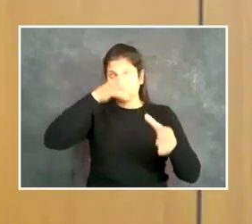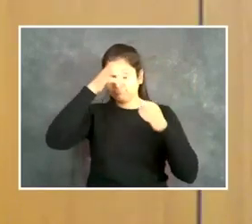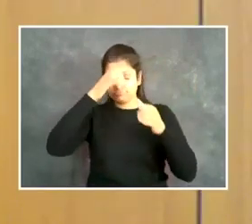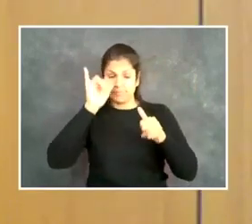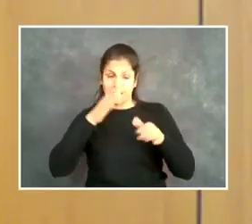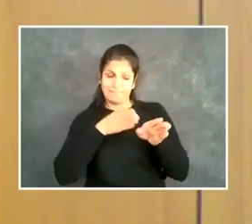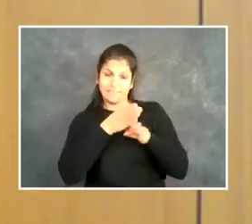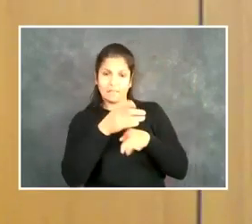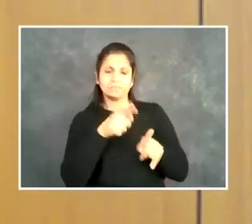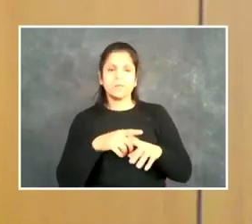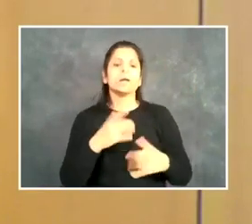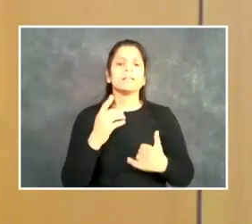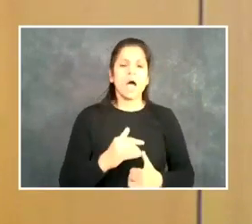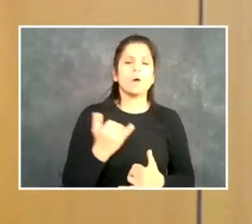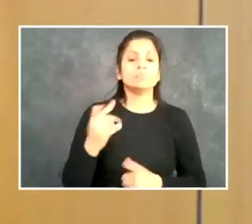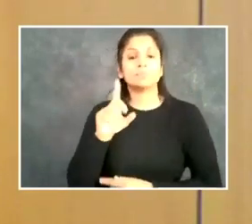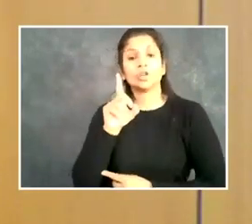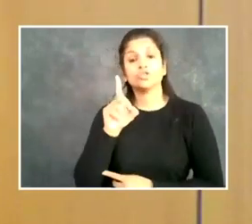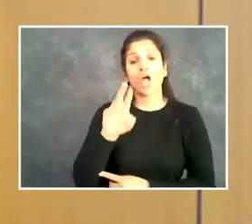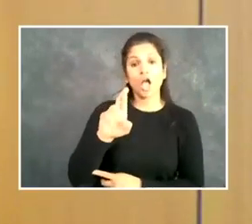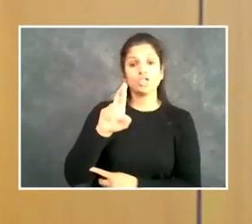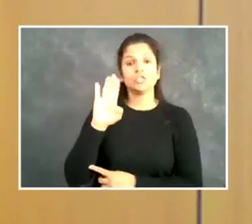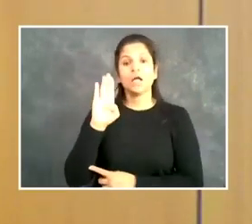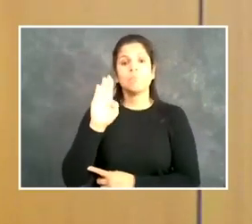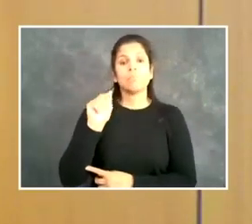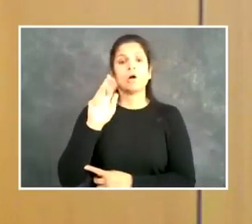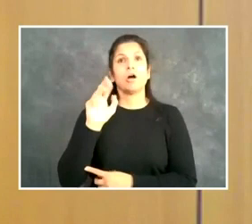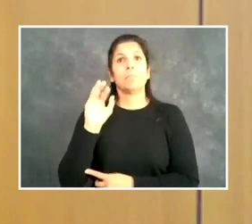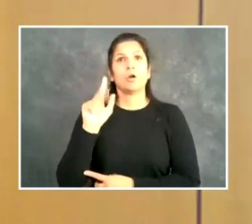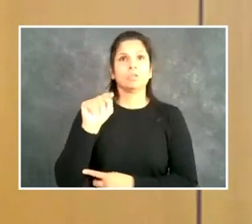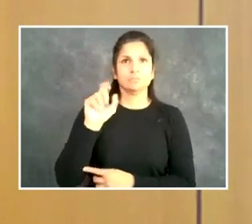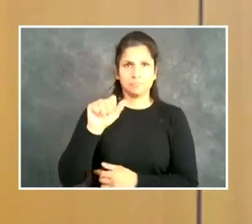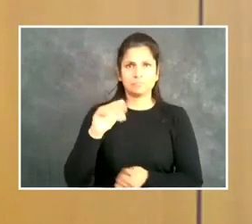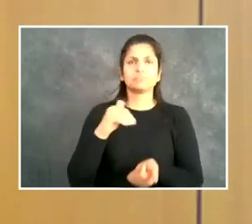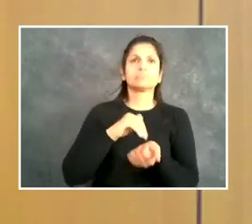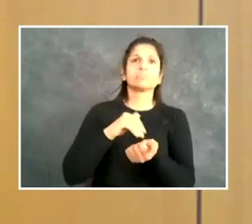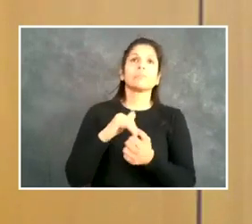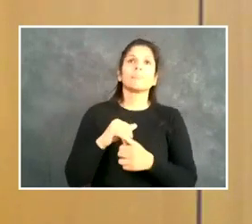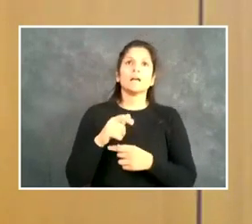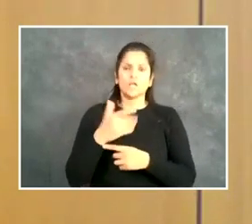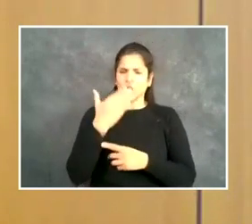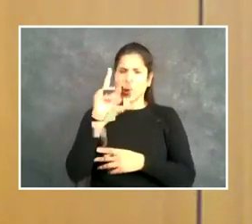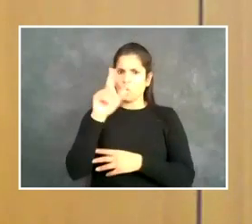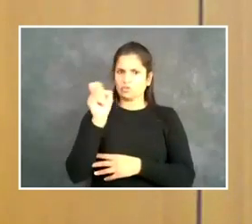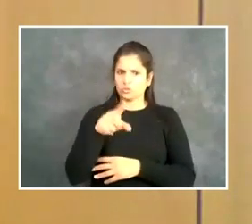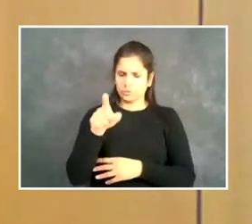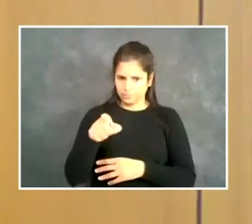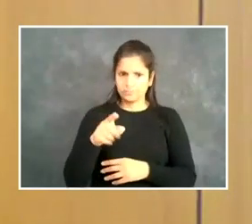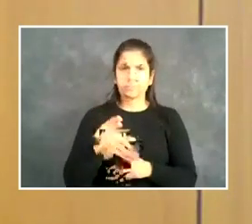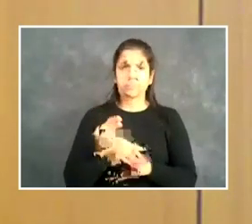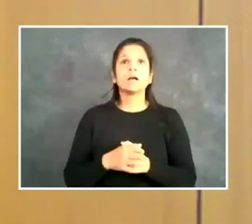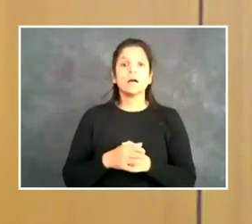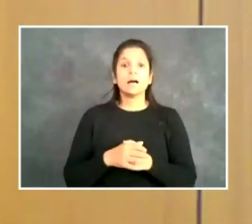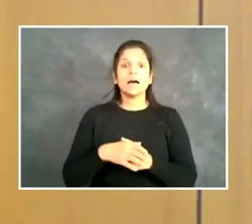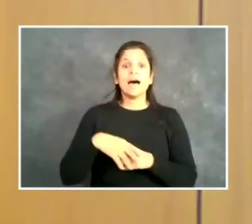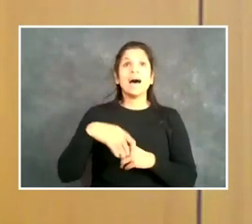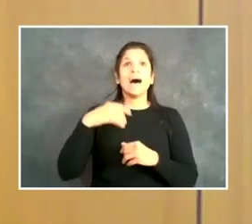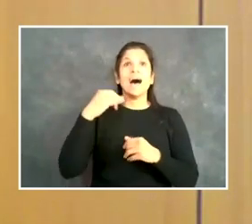COMMISSIONER. YOU KNOW, THAT IS A REALLY